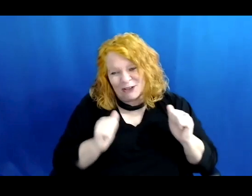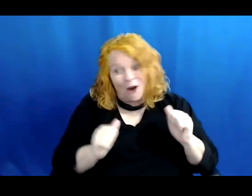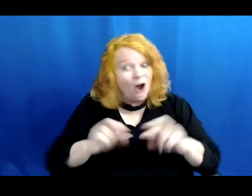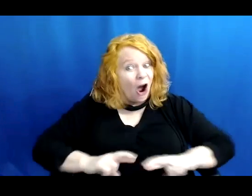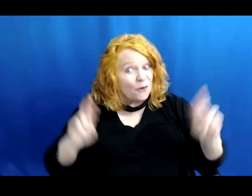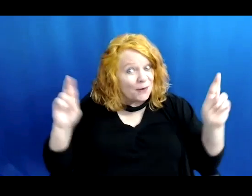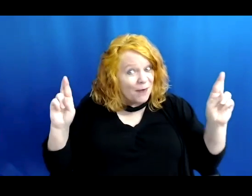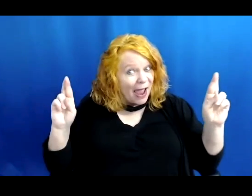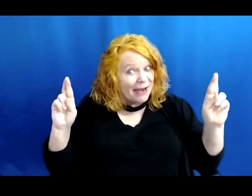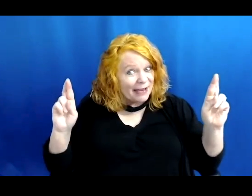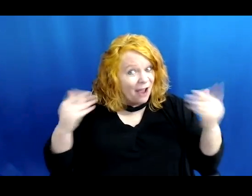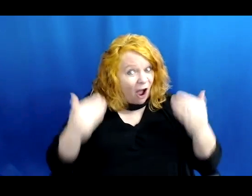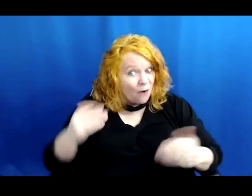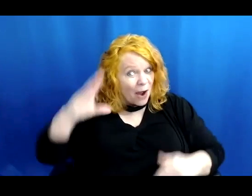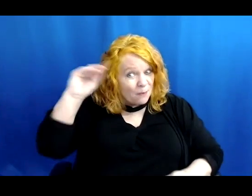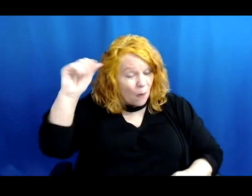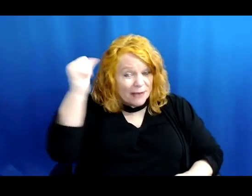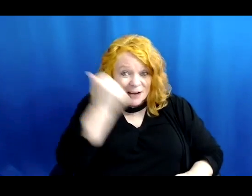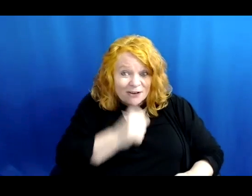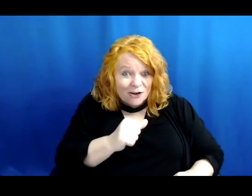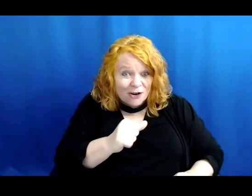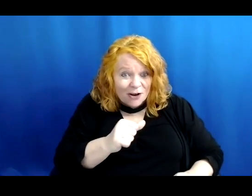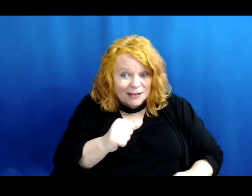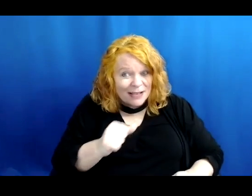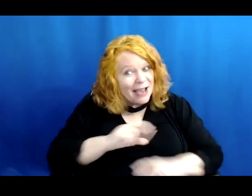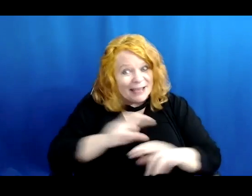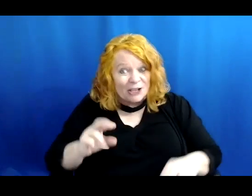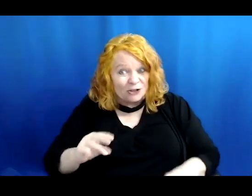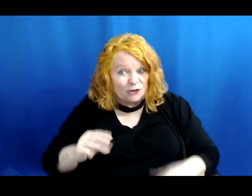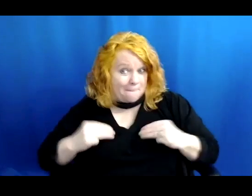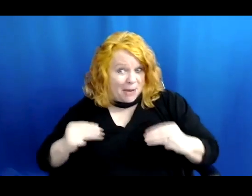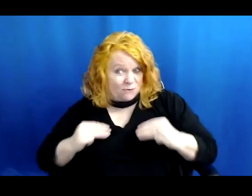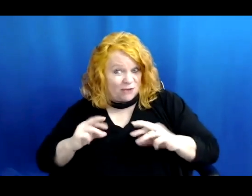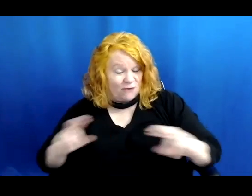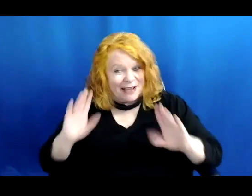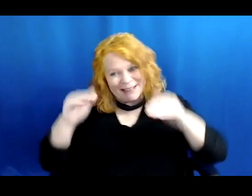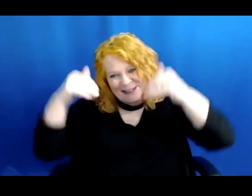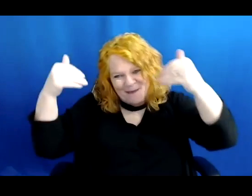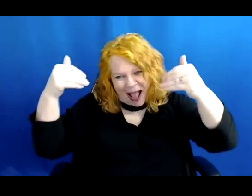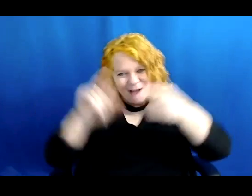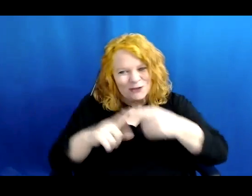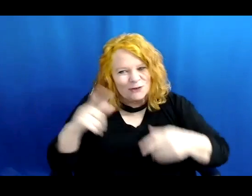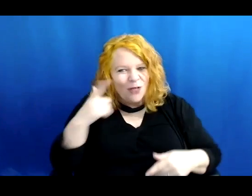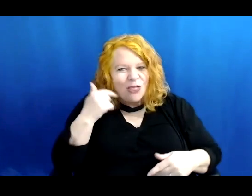All right, boys and girls. Get your Midwest Marvin ready. Ready to give a big smile to Lo and a big wave.